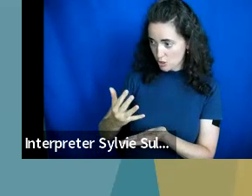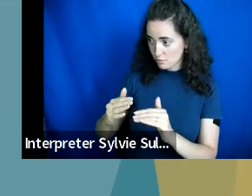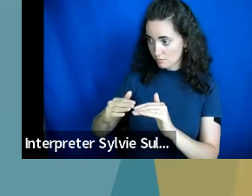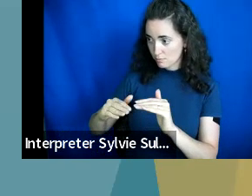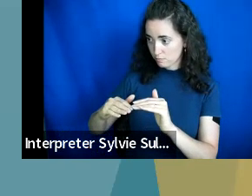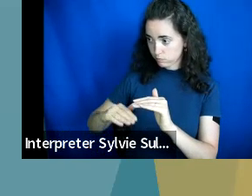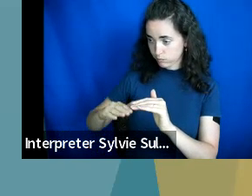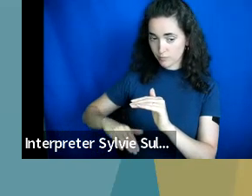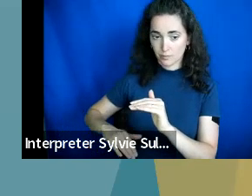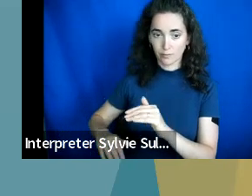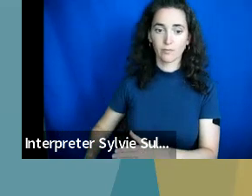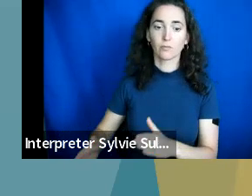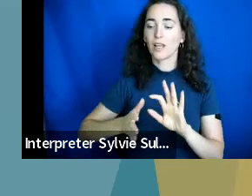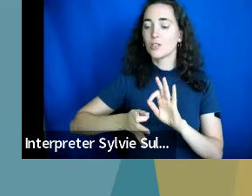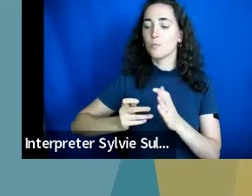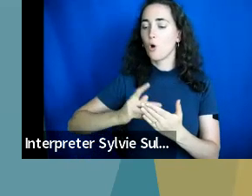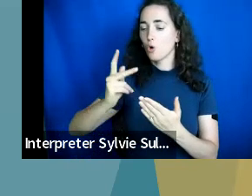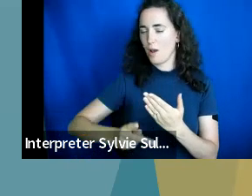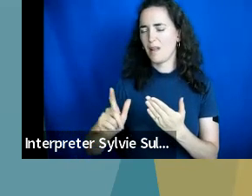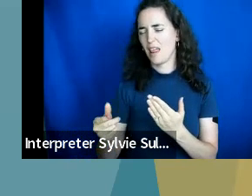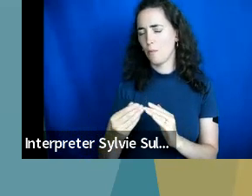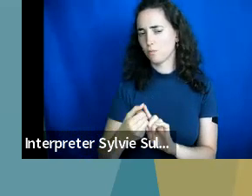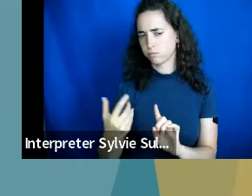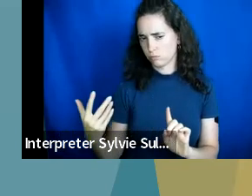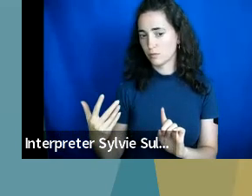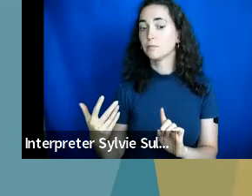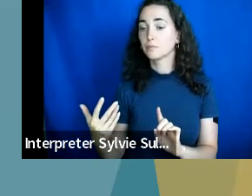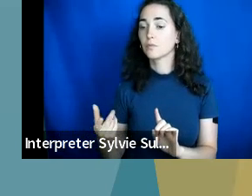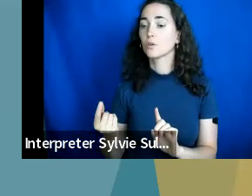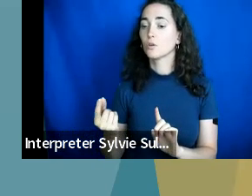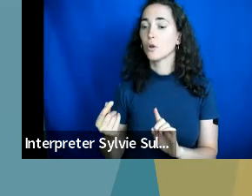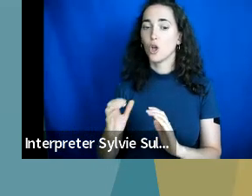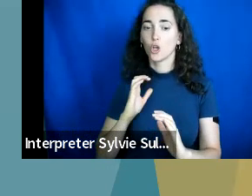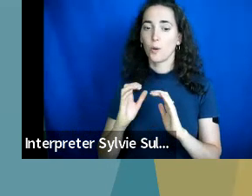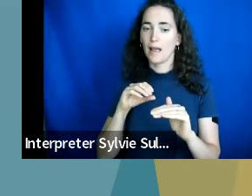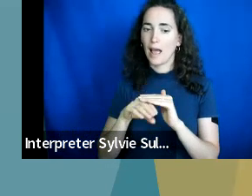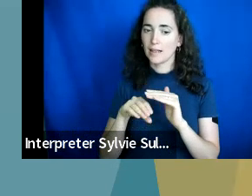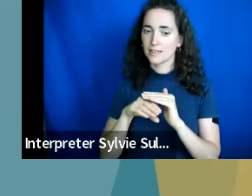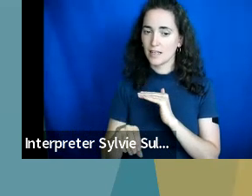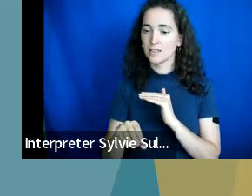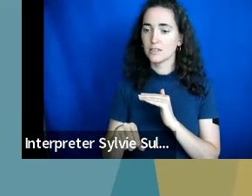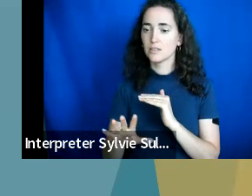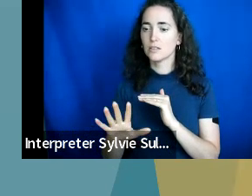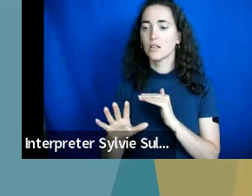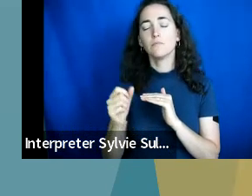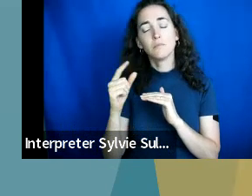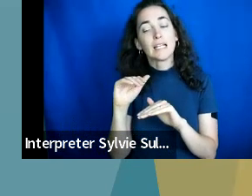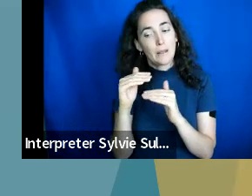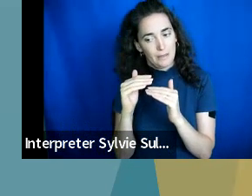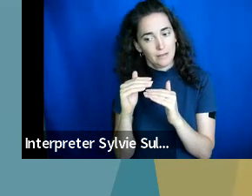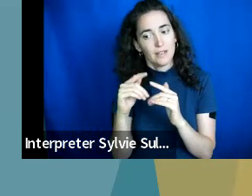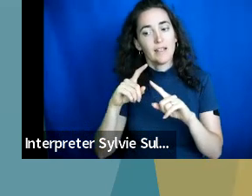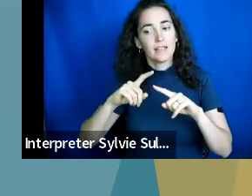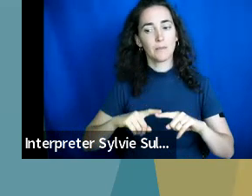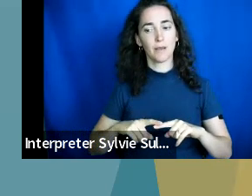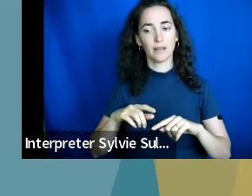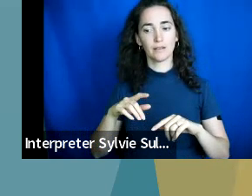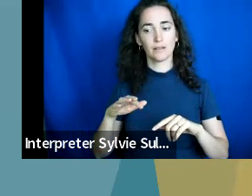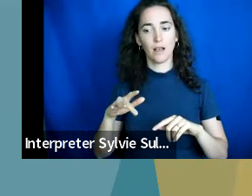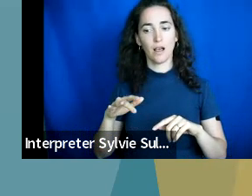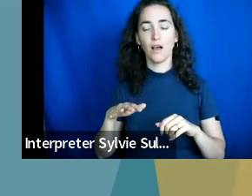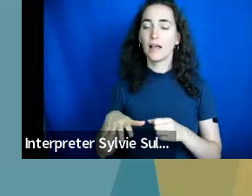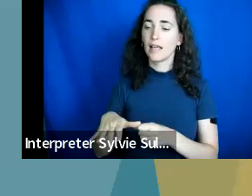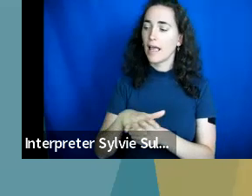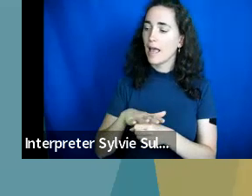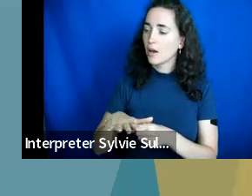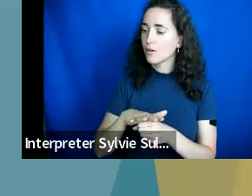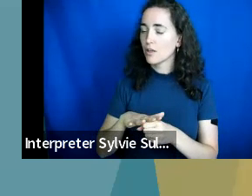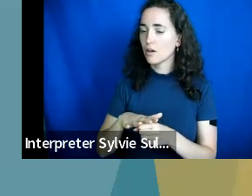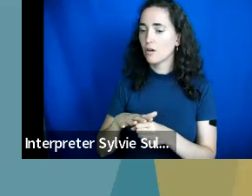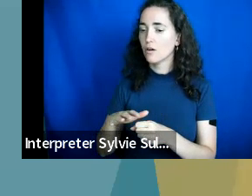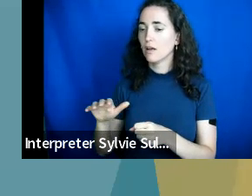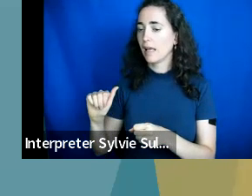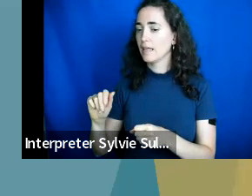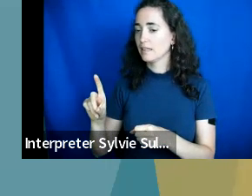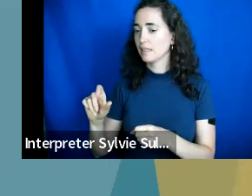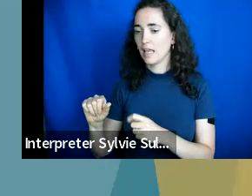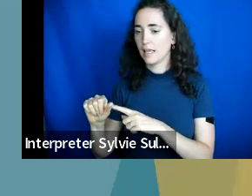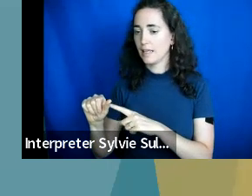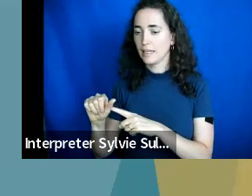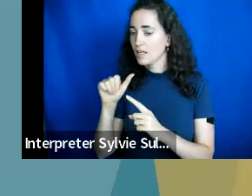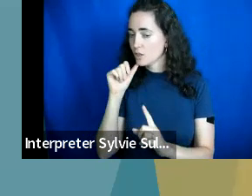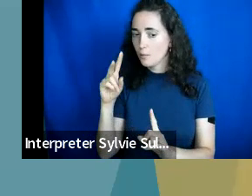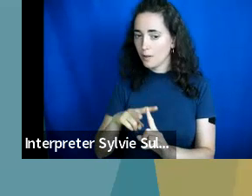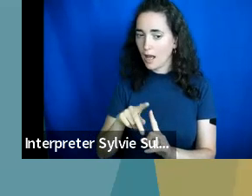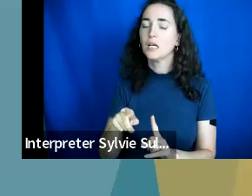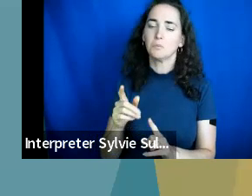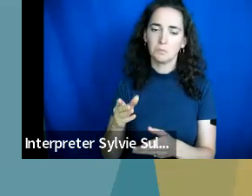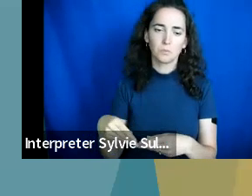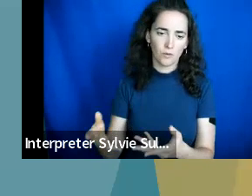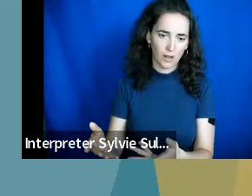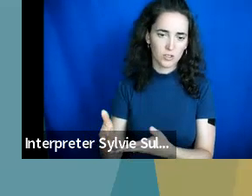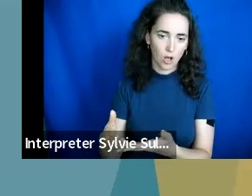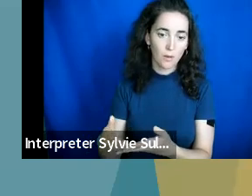The interpreter program that we have, which I will talk more about later has to do with communication access on a limited level, just depending on areas in which maybe the Americans of disabilities act as an apply But mainly the